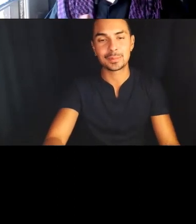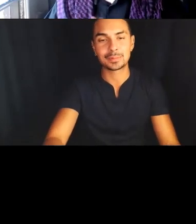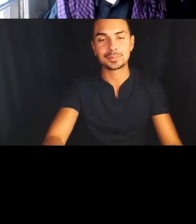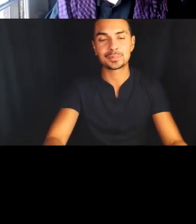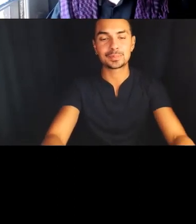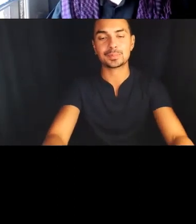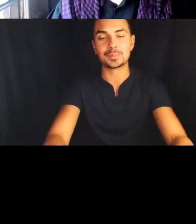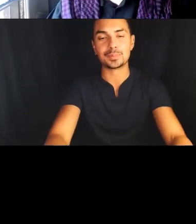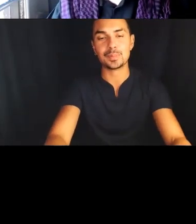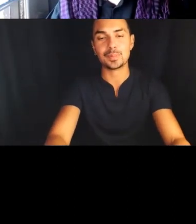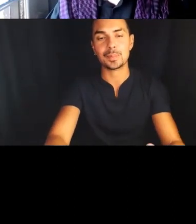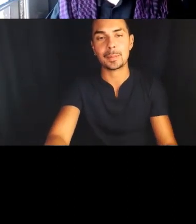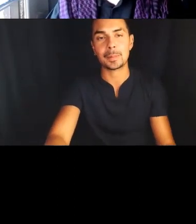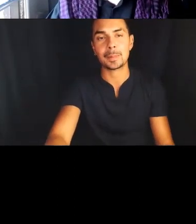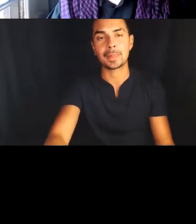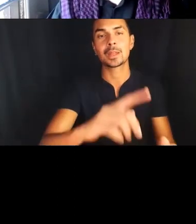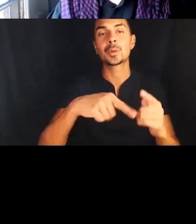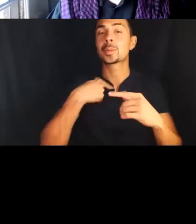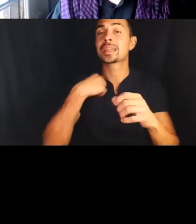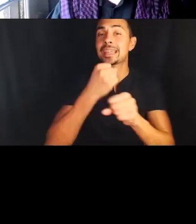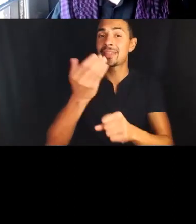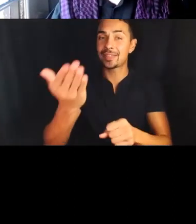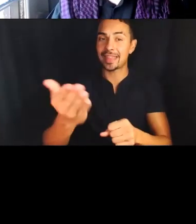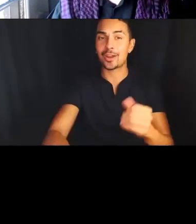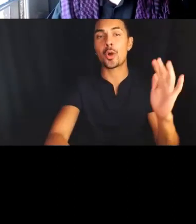but it will be another year or so before we get to that point.